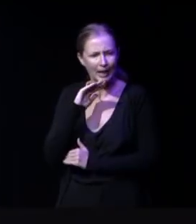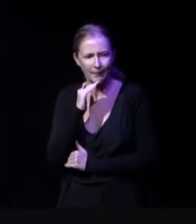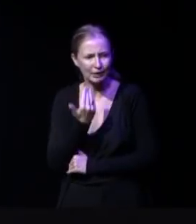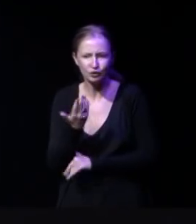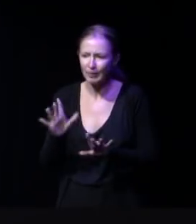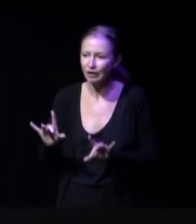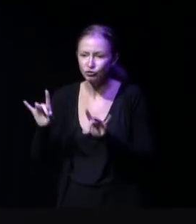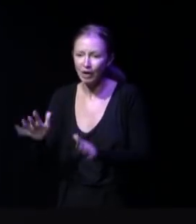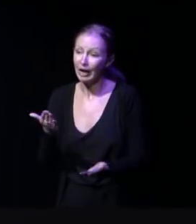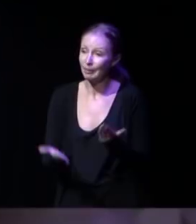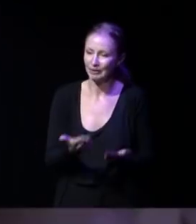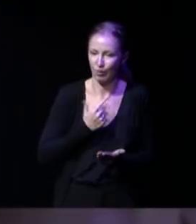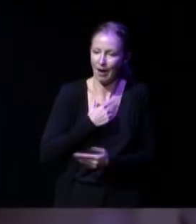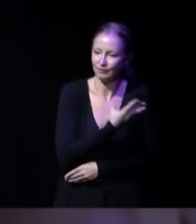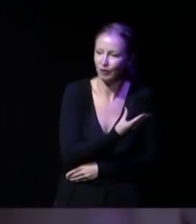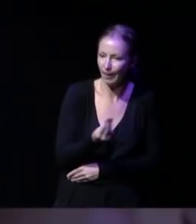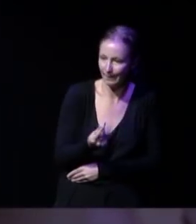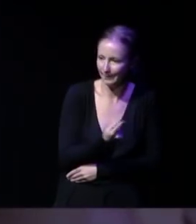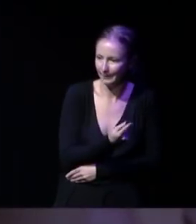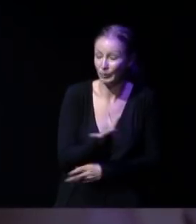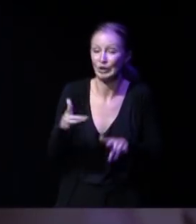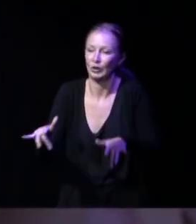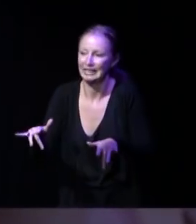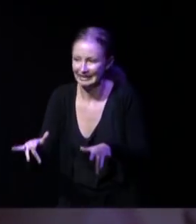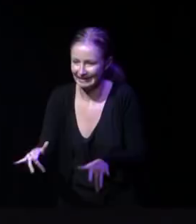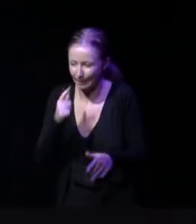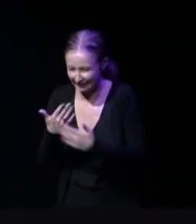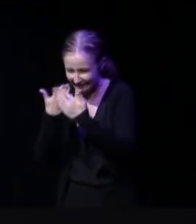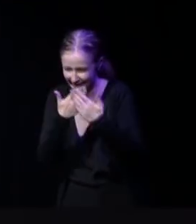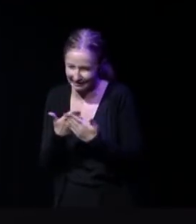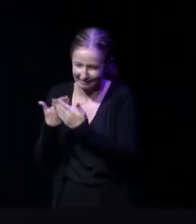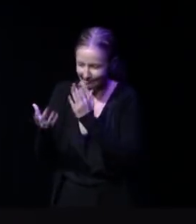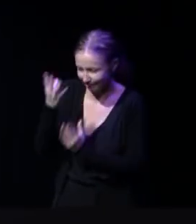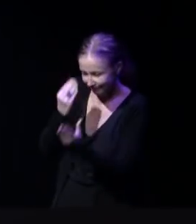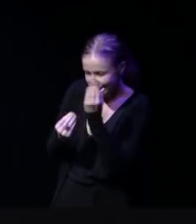as I know about where I come from, not yet anyway. I'm studying, I'm trying to understand what's happening here.